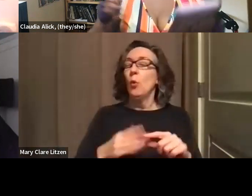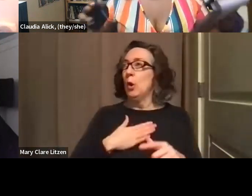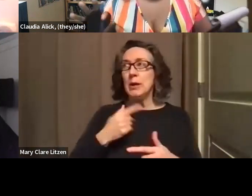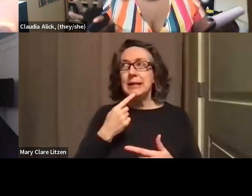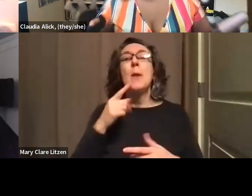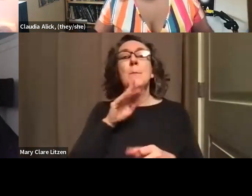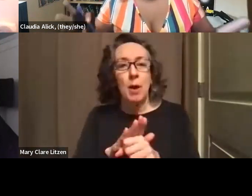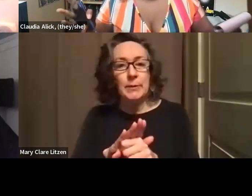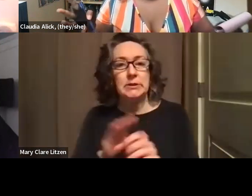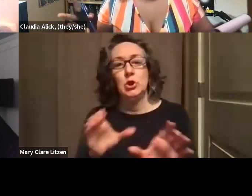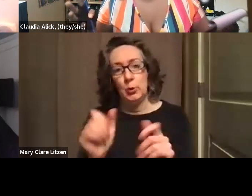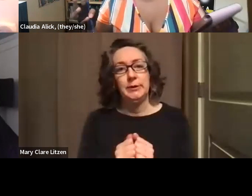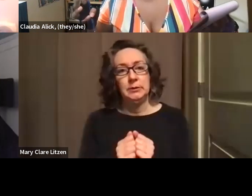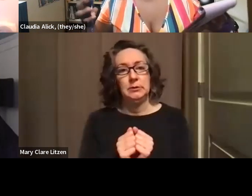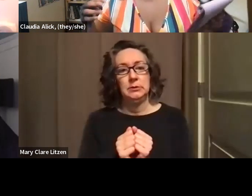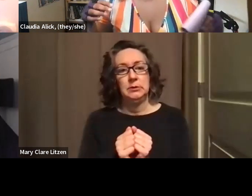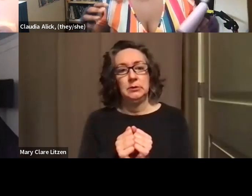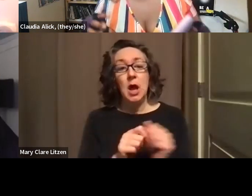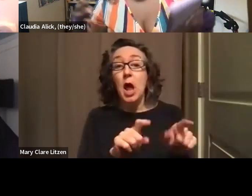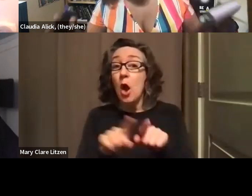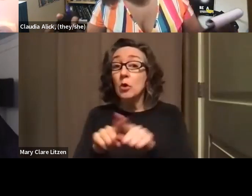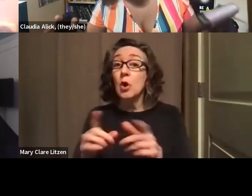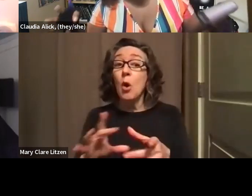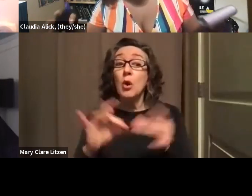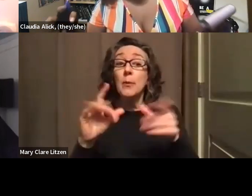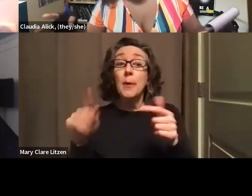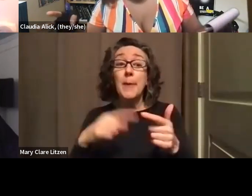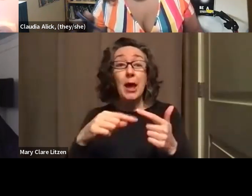I want to lift up the statement about cognitive accessibility.